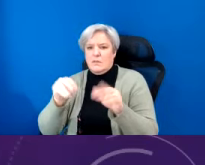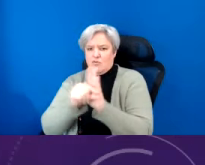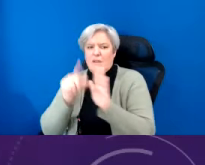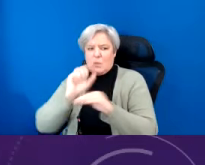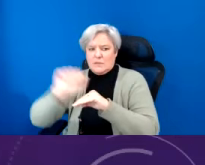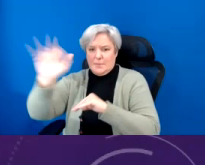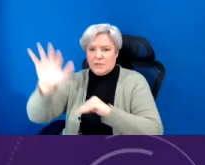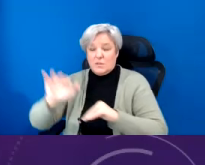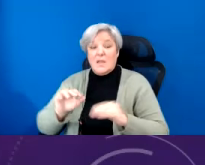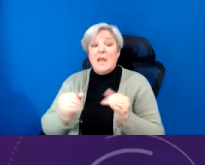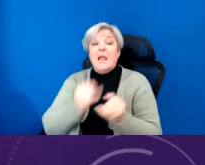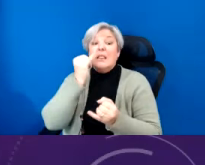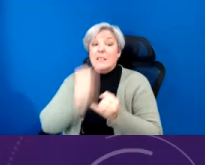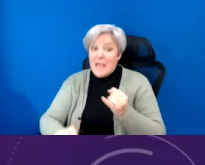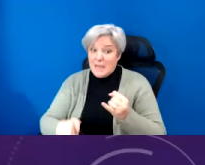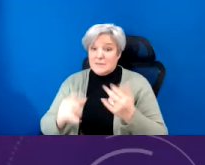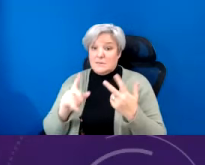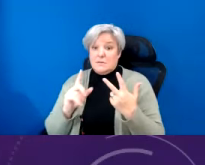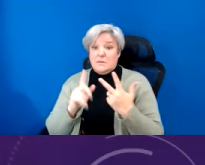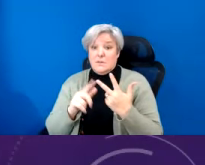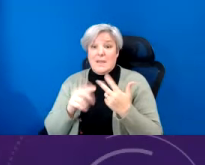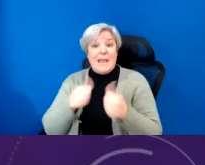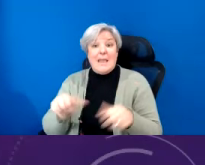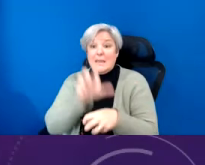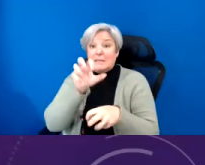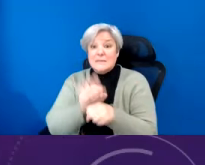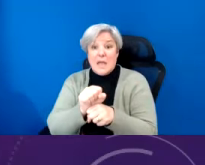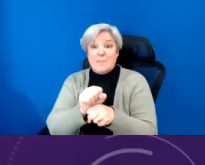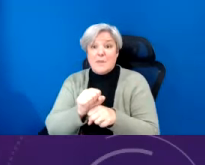Now lastly, you also want to look for any assignments that may still be hidden.